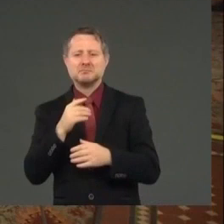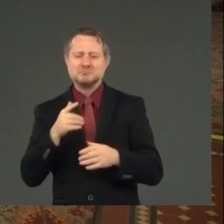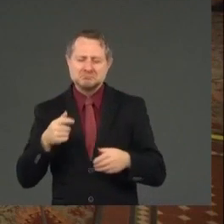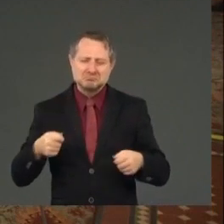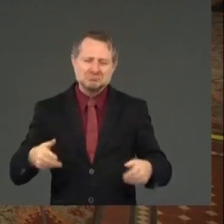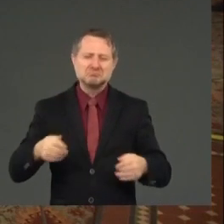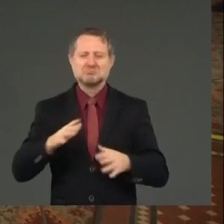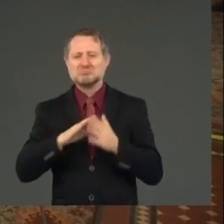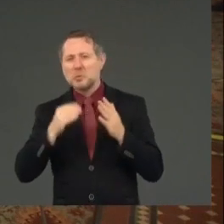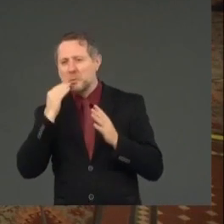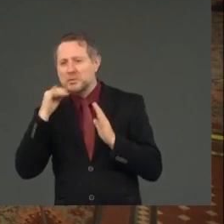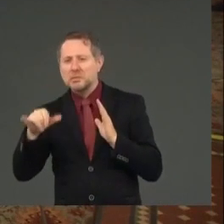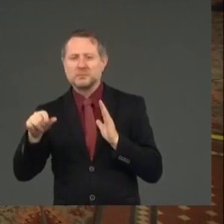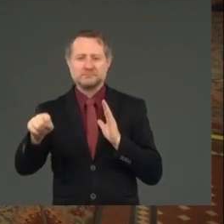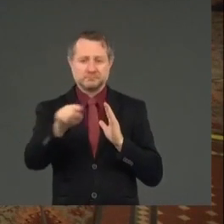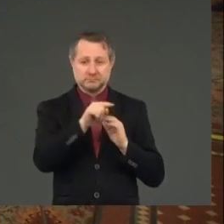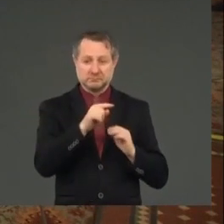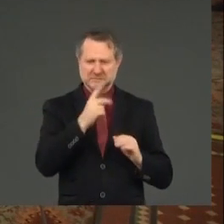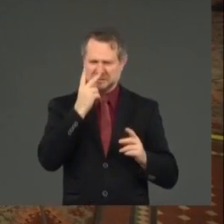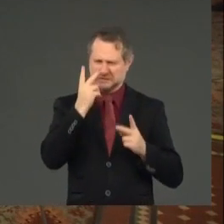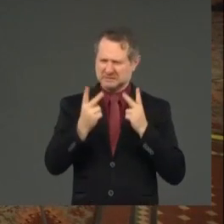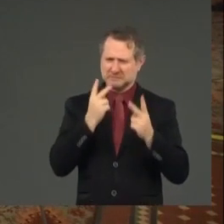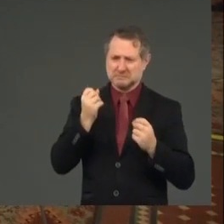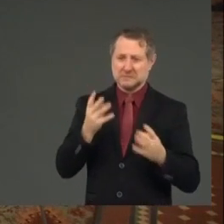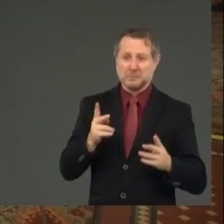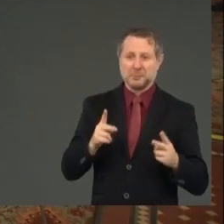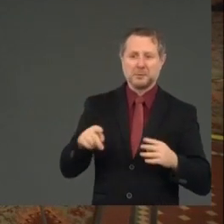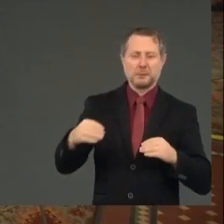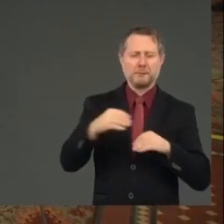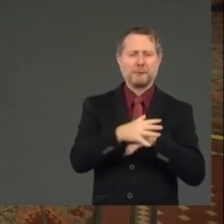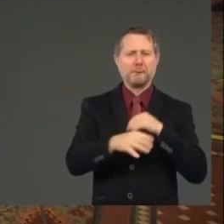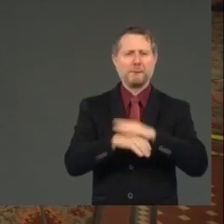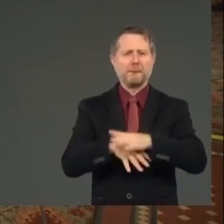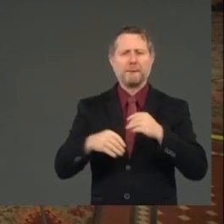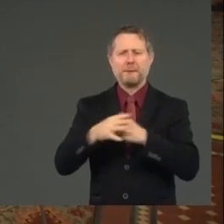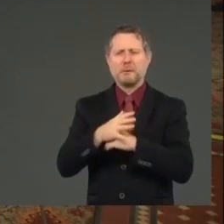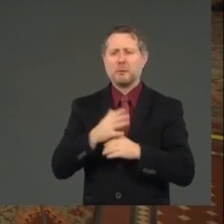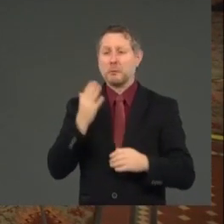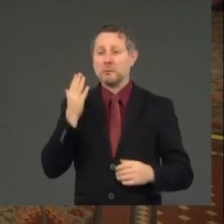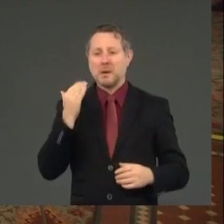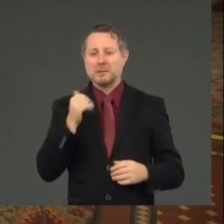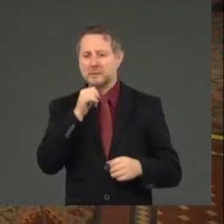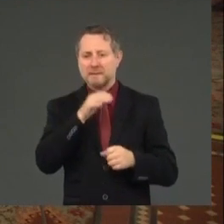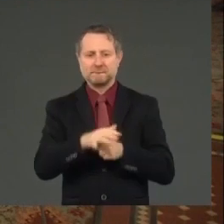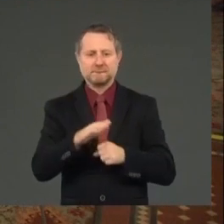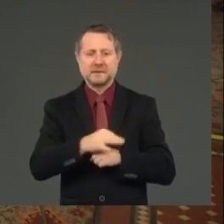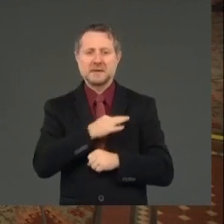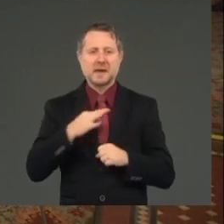THERE ARE 7,200 GROUP HOMES THAT HAVE DISABLED PEOPLE IN THE STATE. THE STAFF ARE TELLING ME THEY'RE